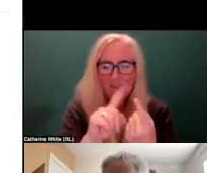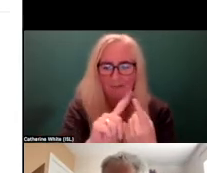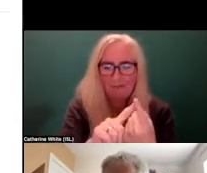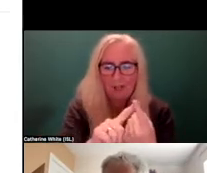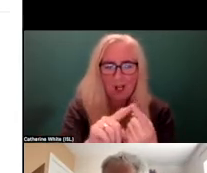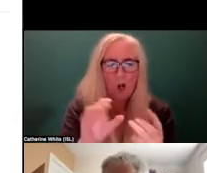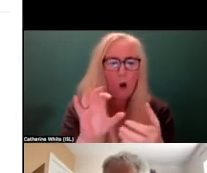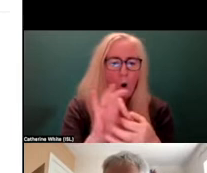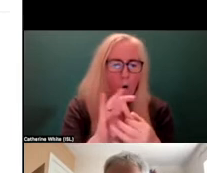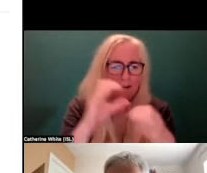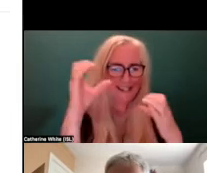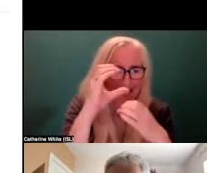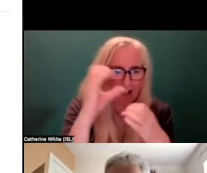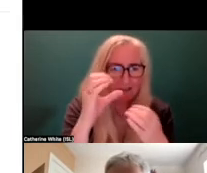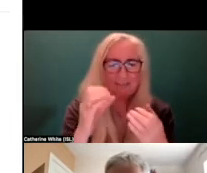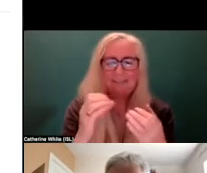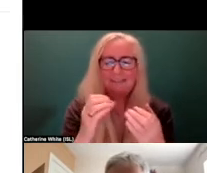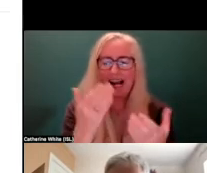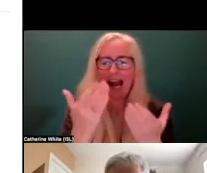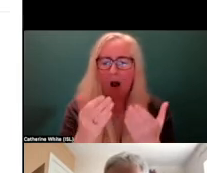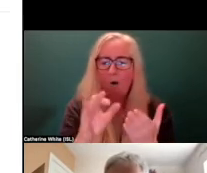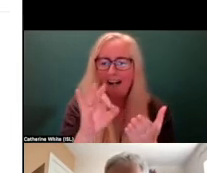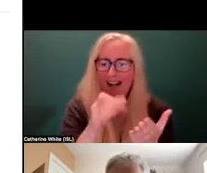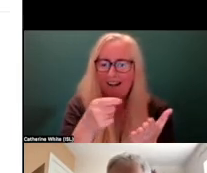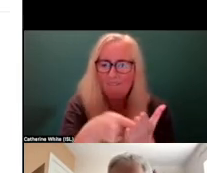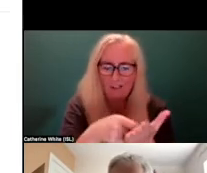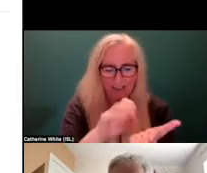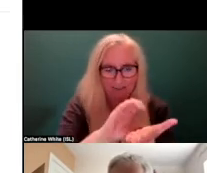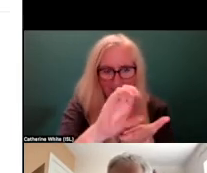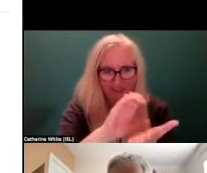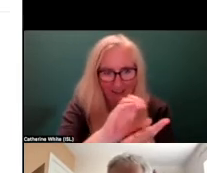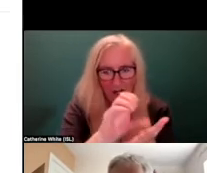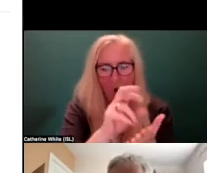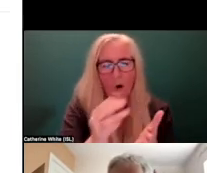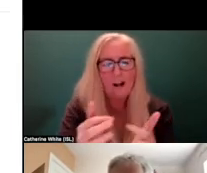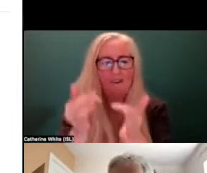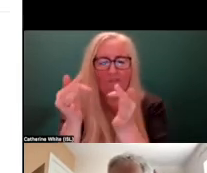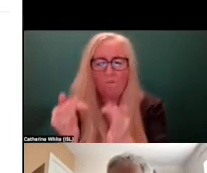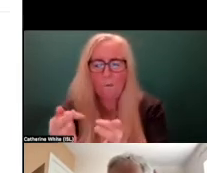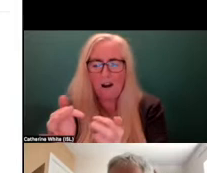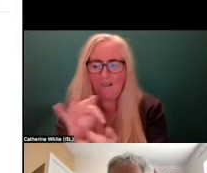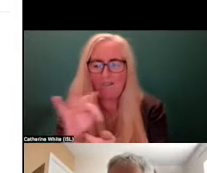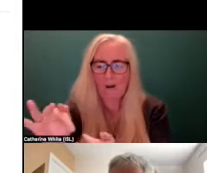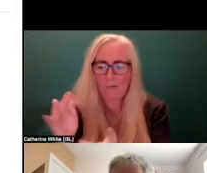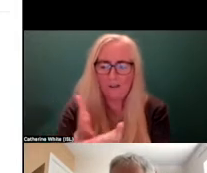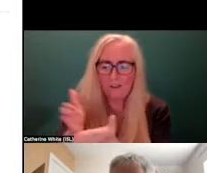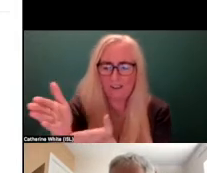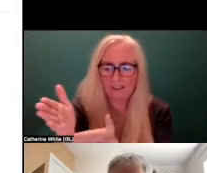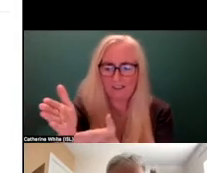One is home support and home care and how funding comes through that side of the equation, or from the more formal settings funding coming